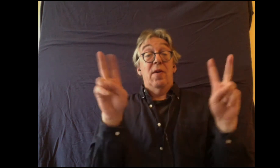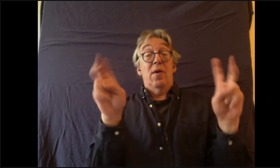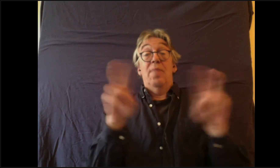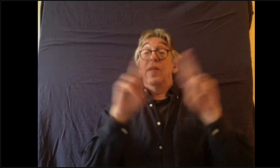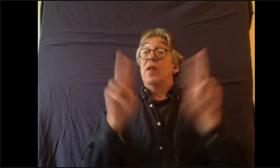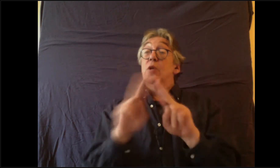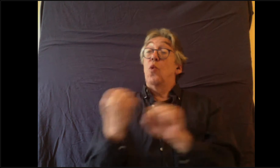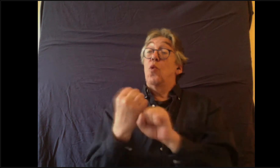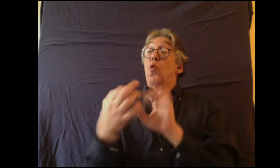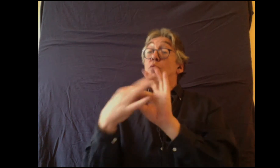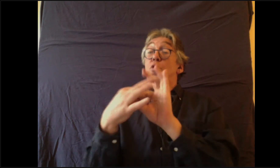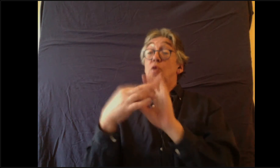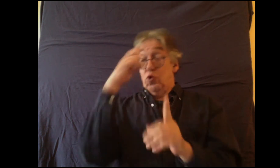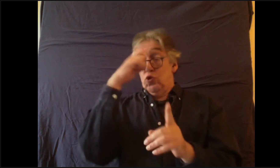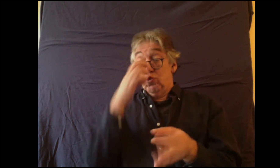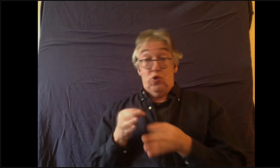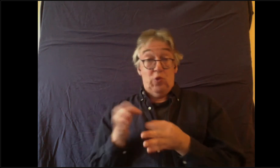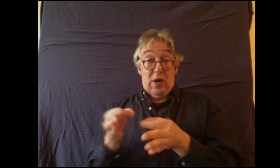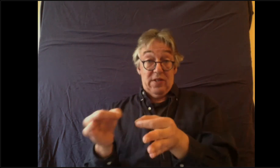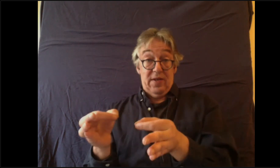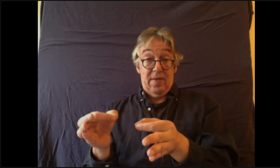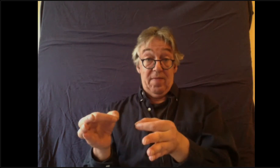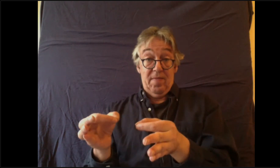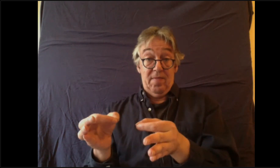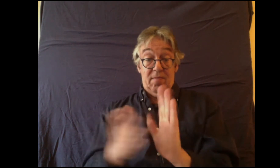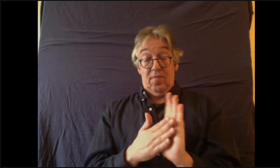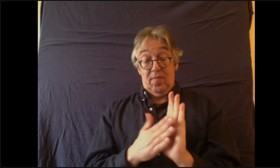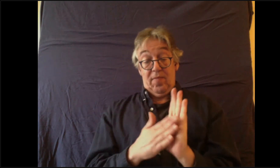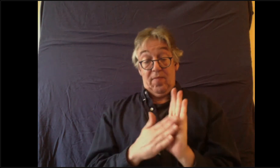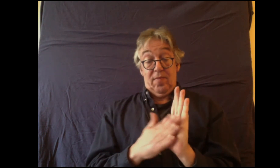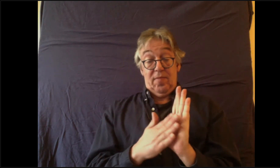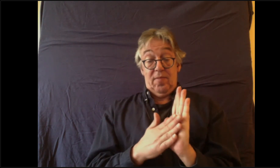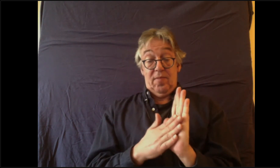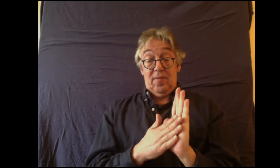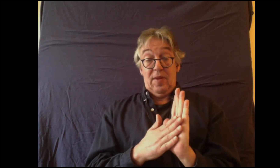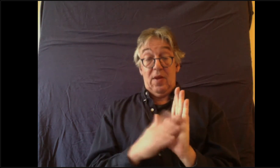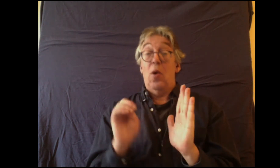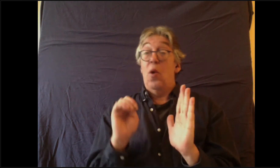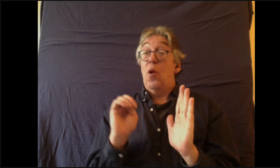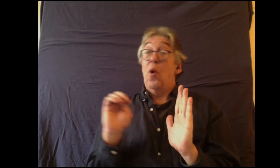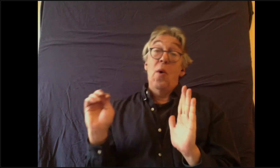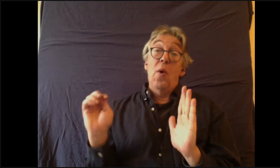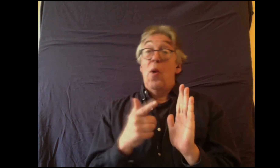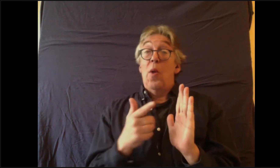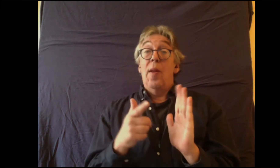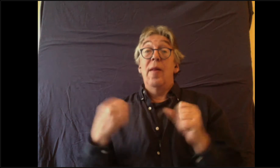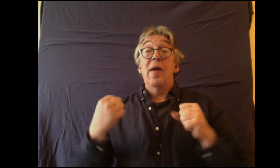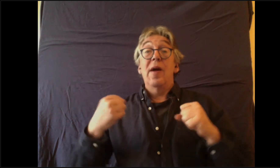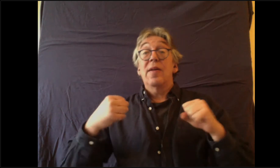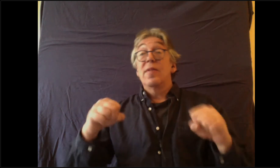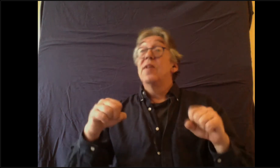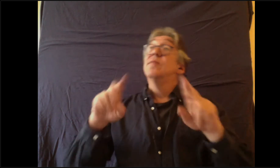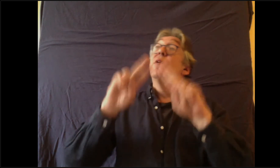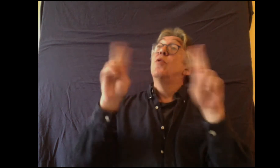which has this element as part of it. In all the activities that we're doing in international cooperation